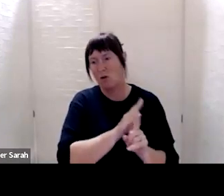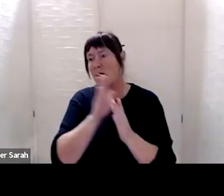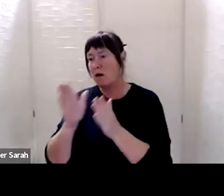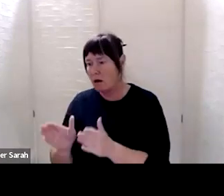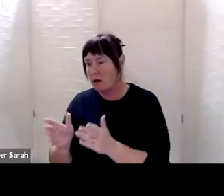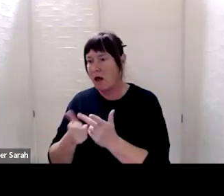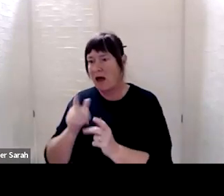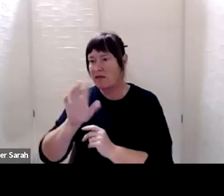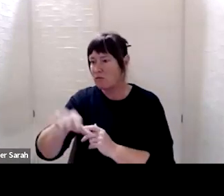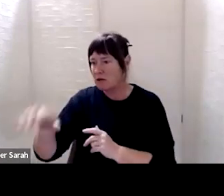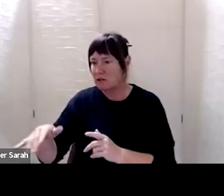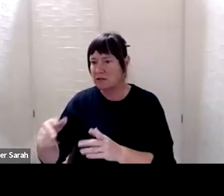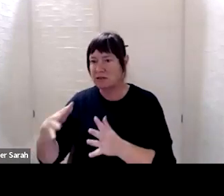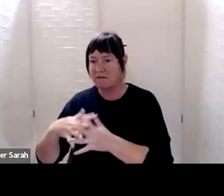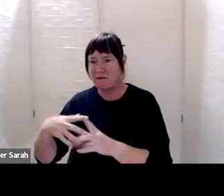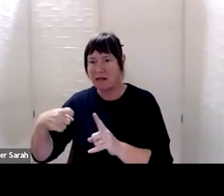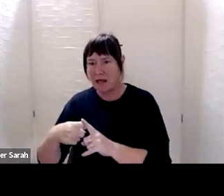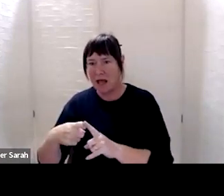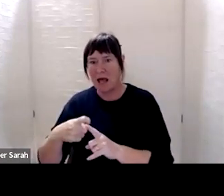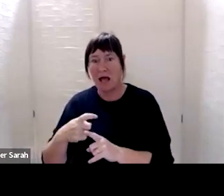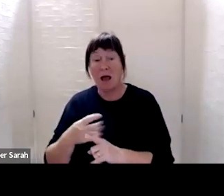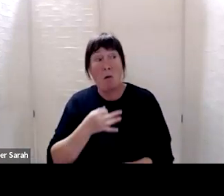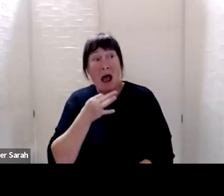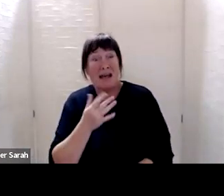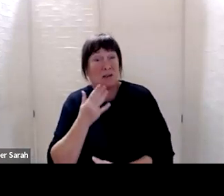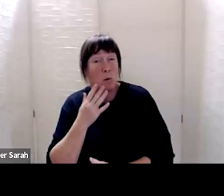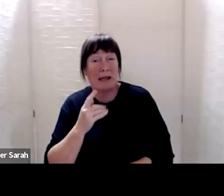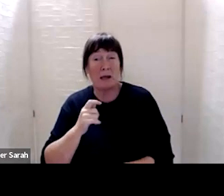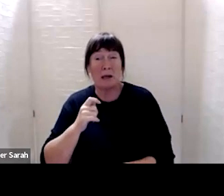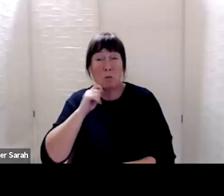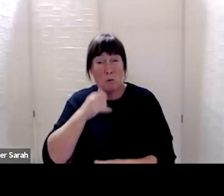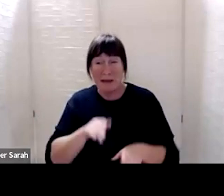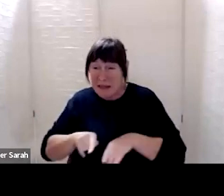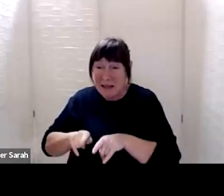When will there be one approach to disability funding for all?